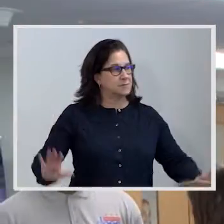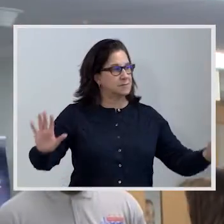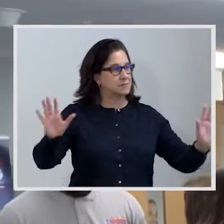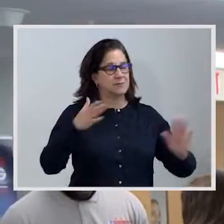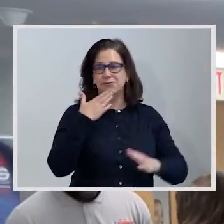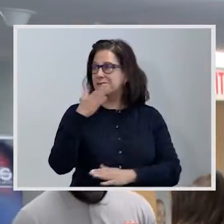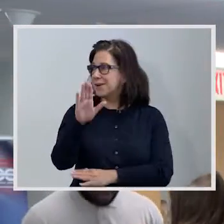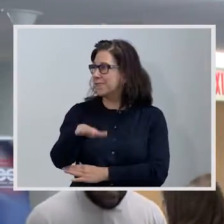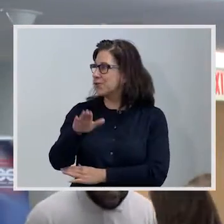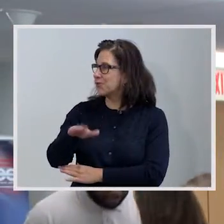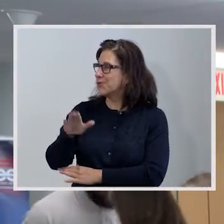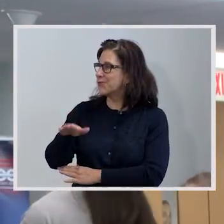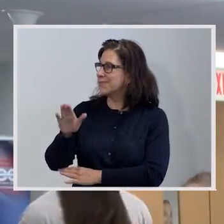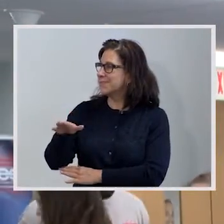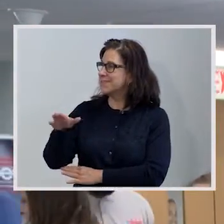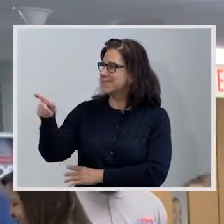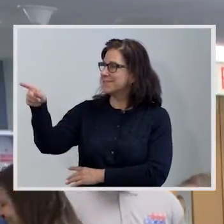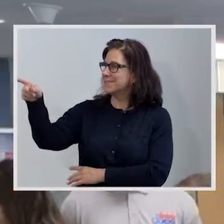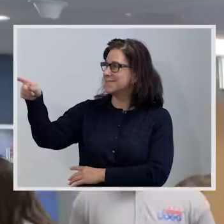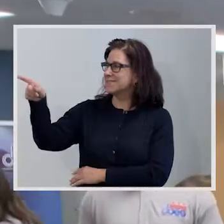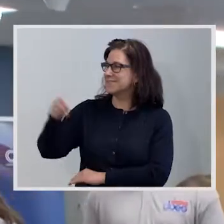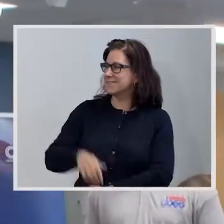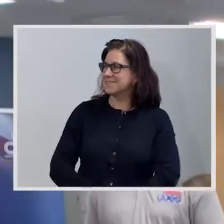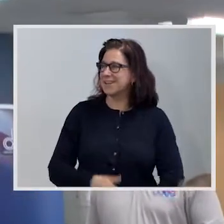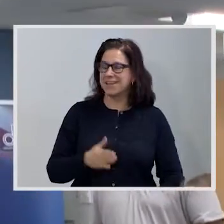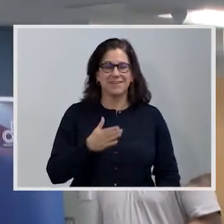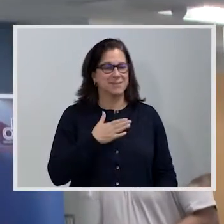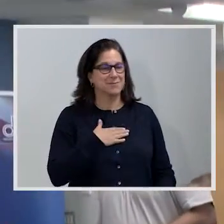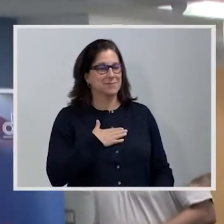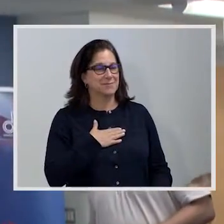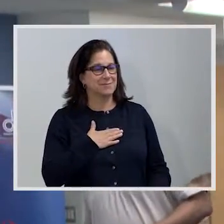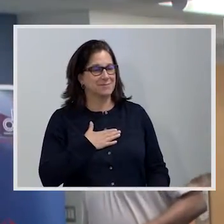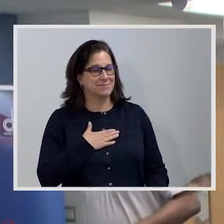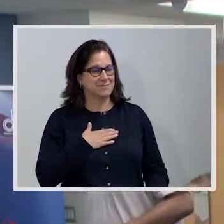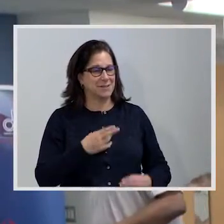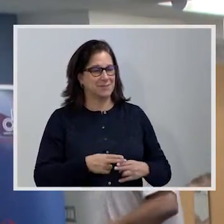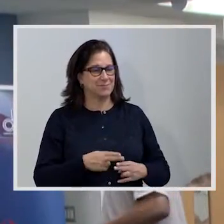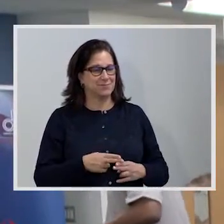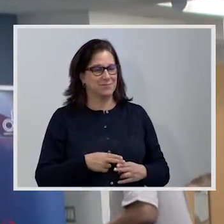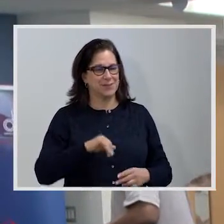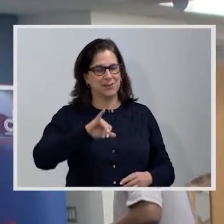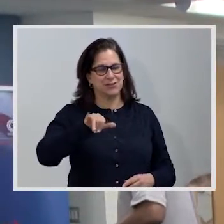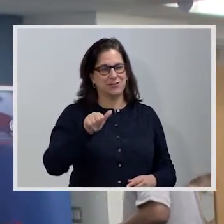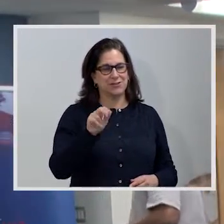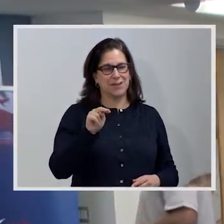GOOD AFTERNOON! MY NAME IS JENNIE NILES. I'M THE DEPUTY MAYOR FOR EDUCATION SO I'M SORRY TO